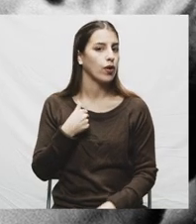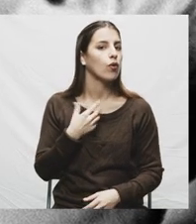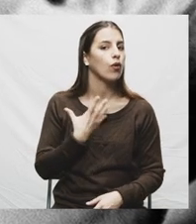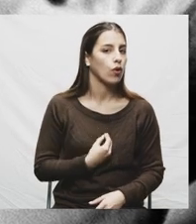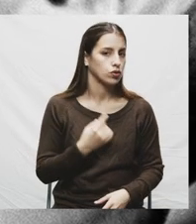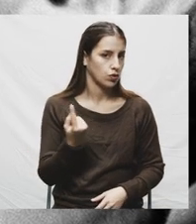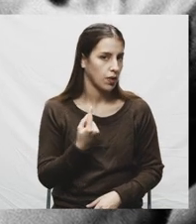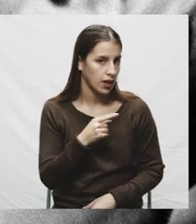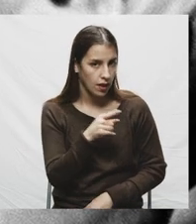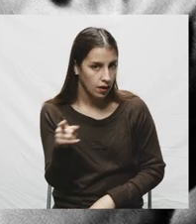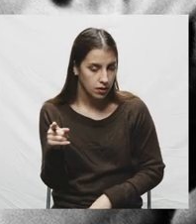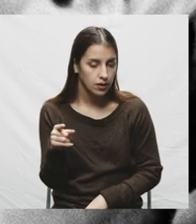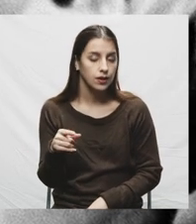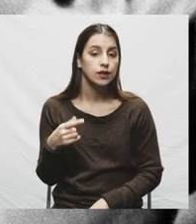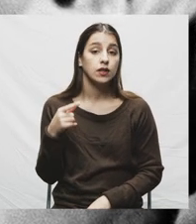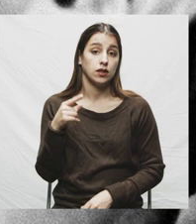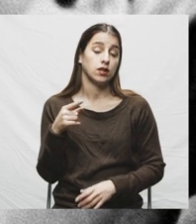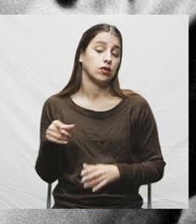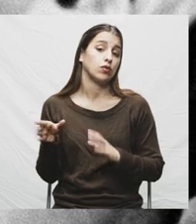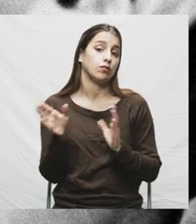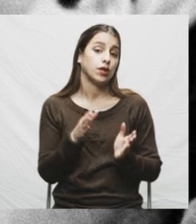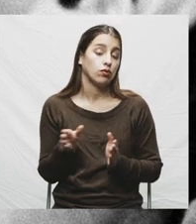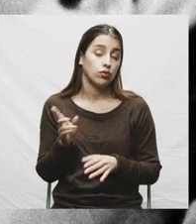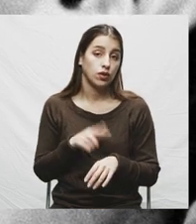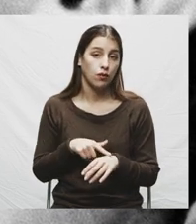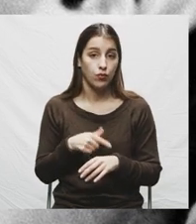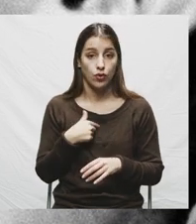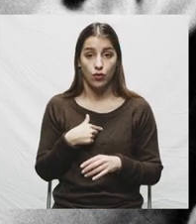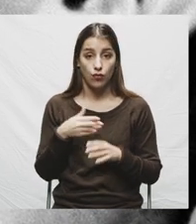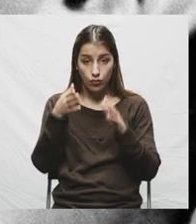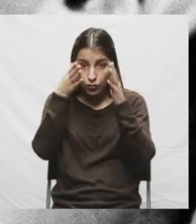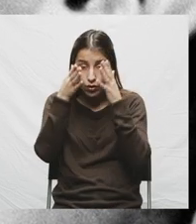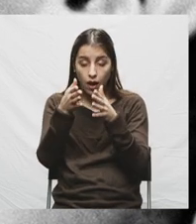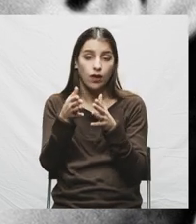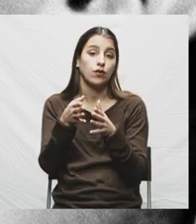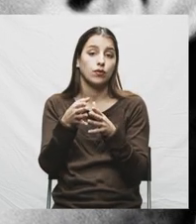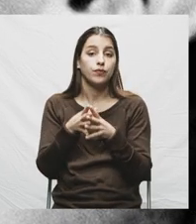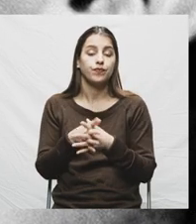[Francisco] — There was a long... … period of time when I was very focused